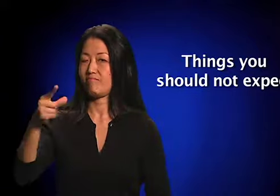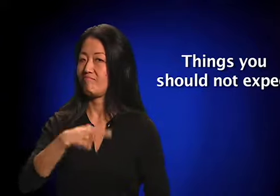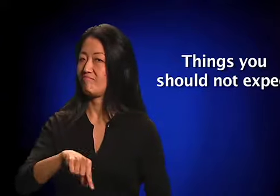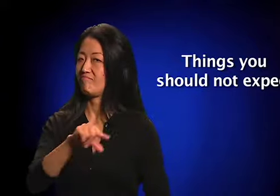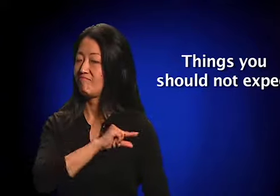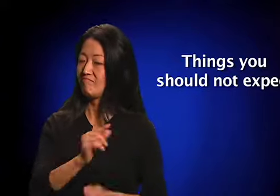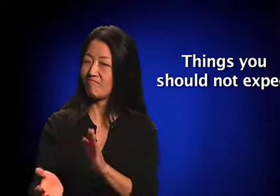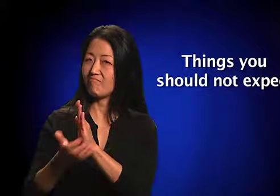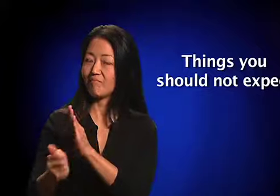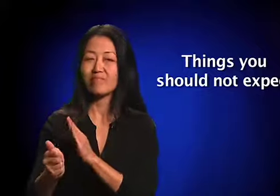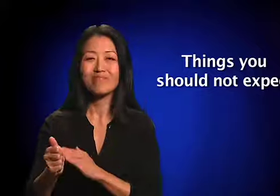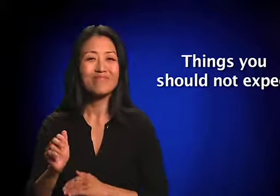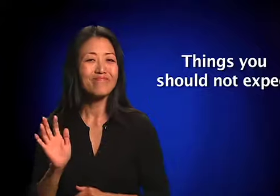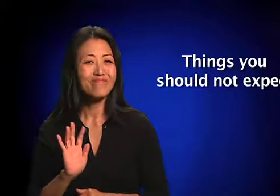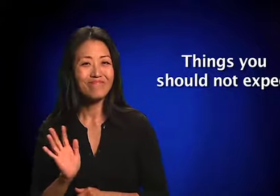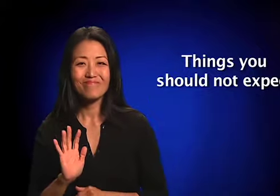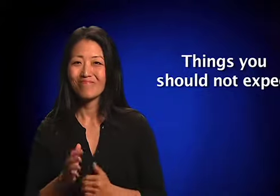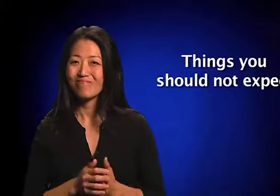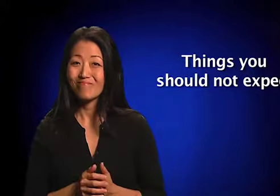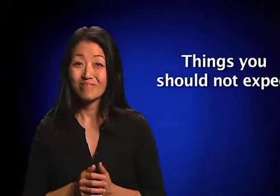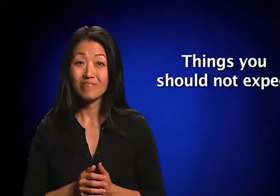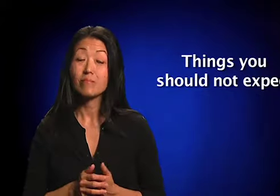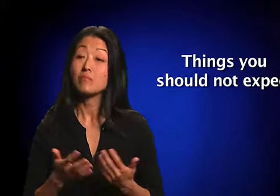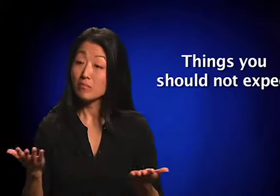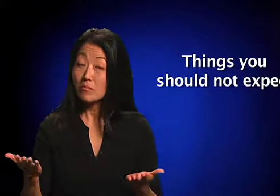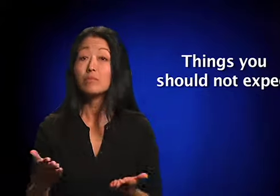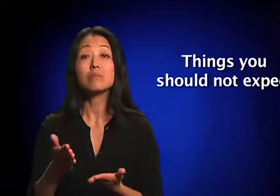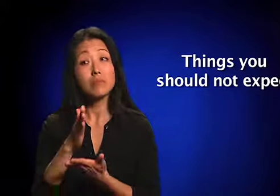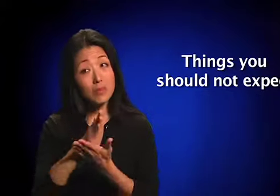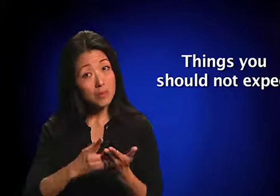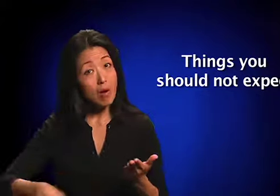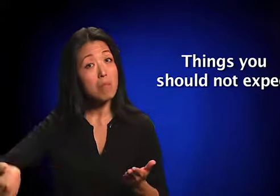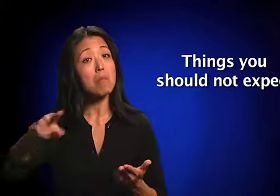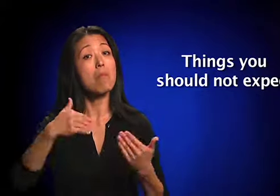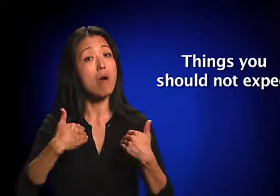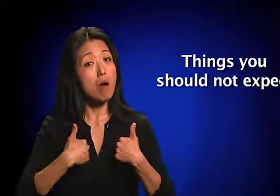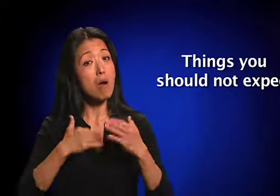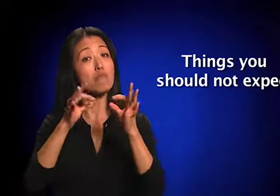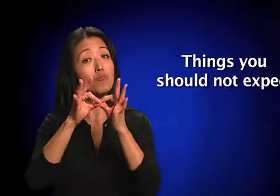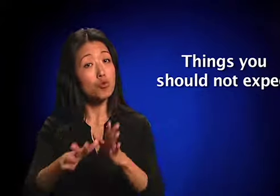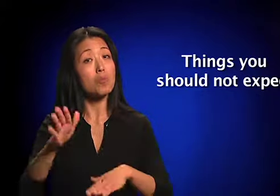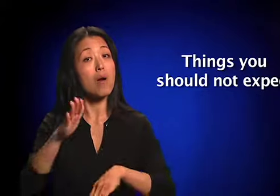qualified interpreter on staff.